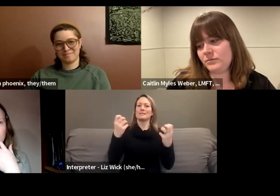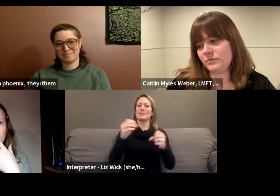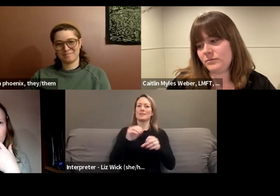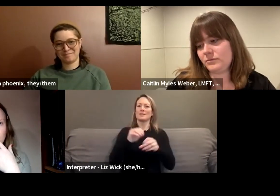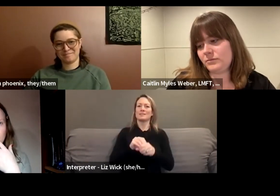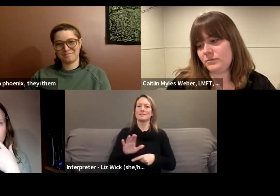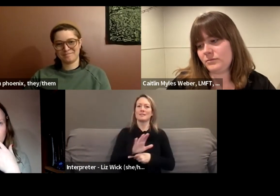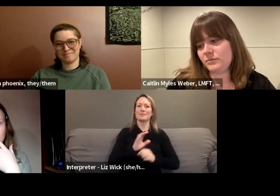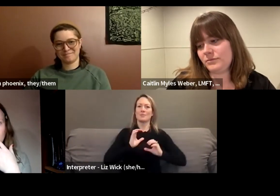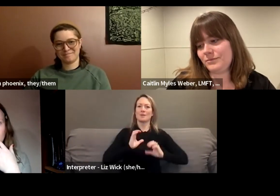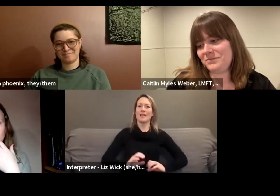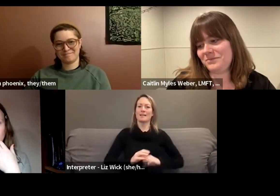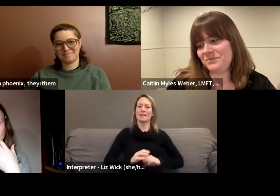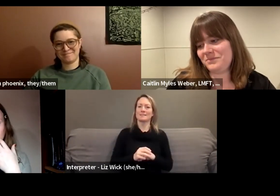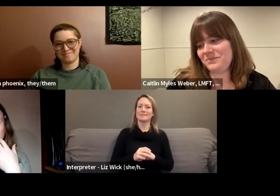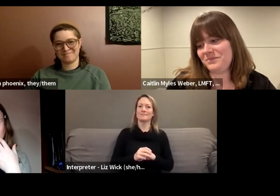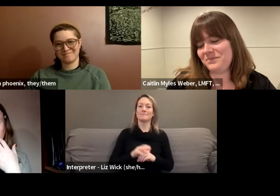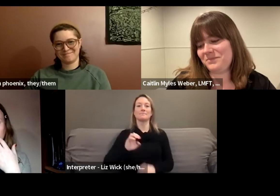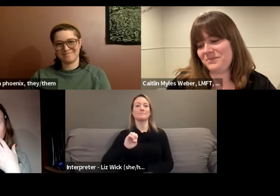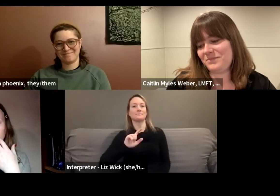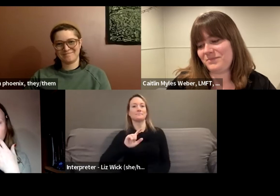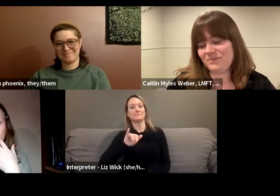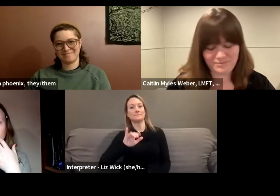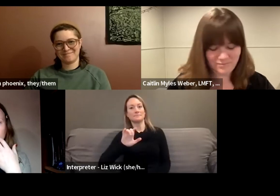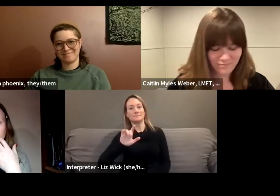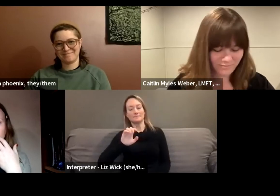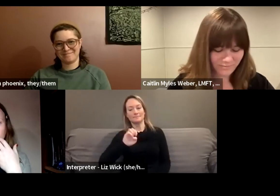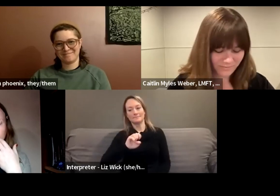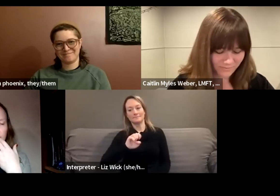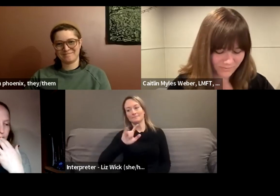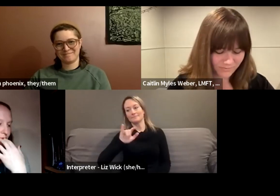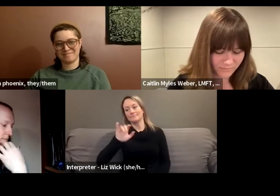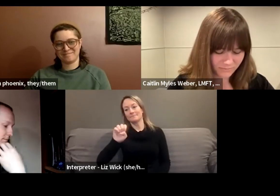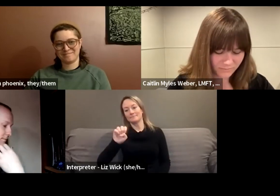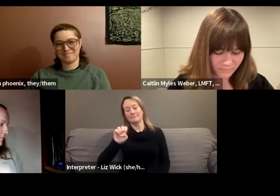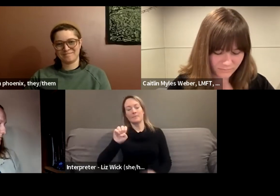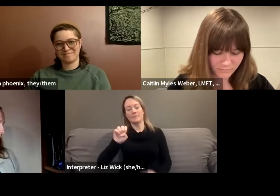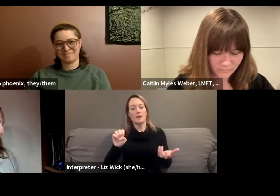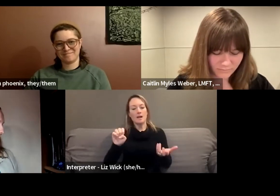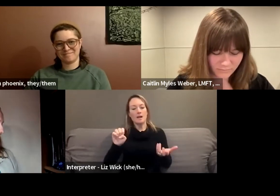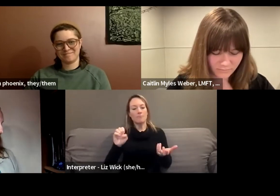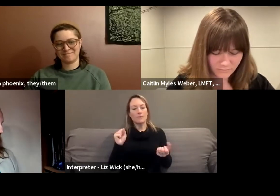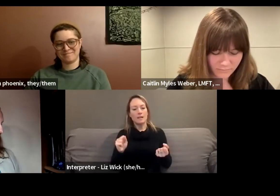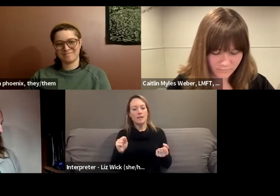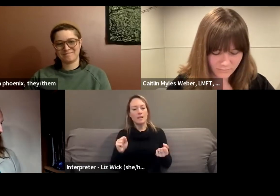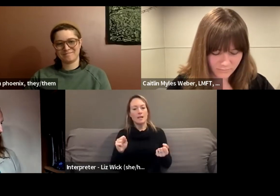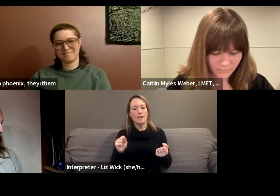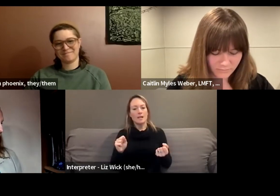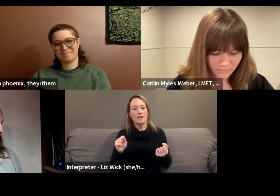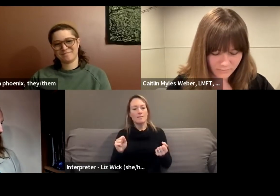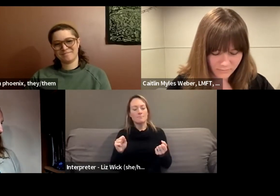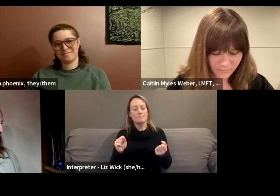[Ellice] Yeah, I am still here. I think, I do a lot of affirming